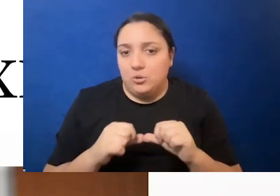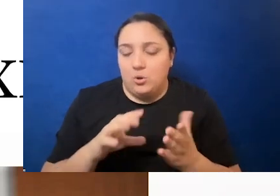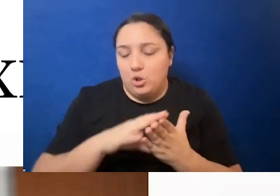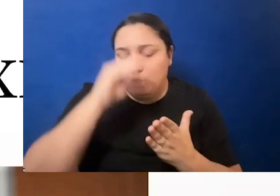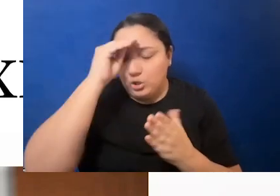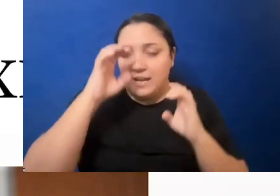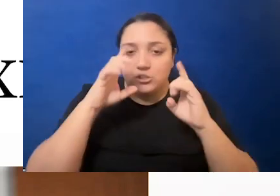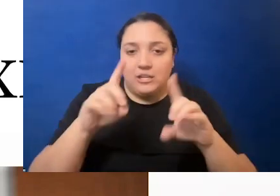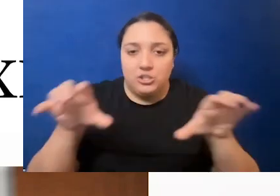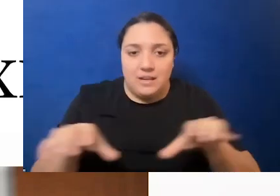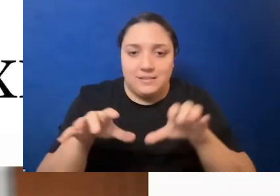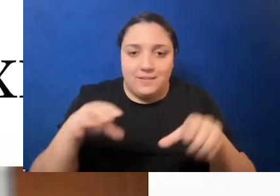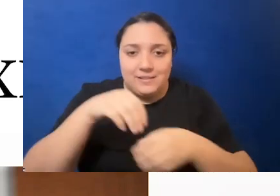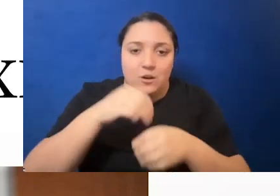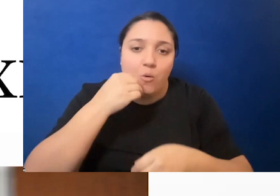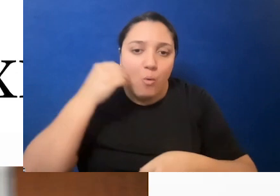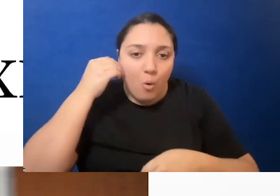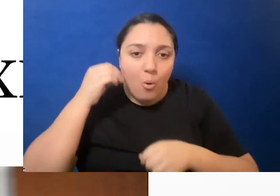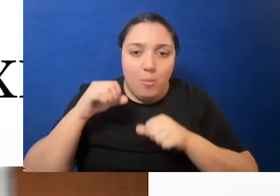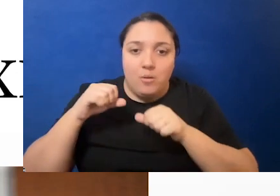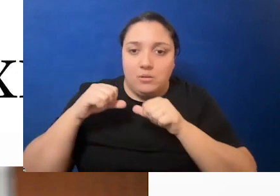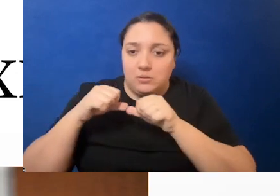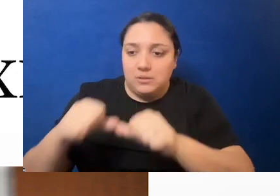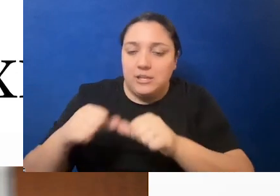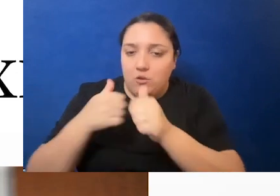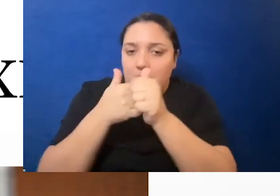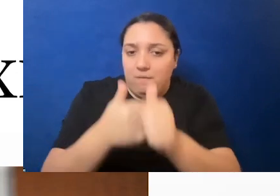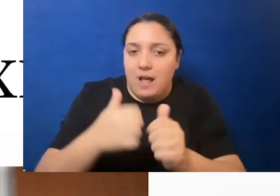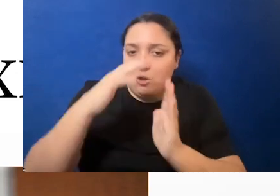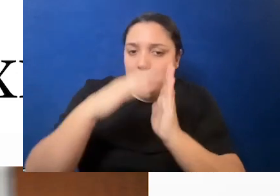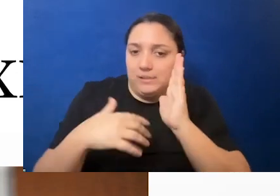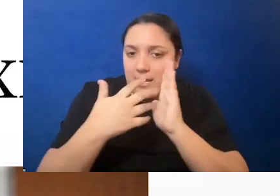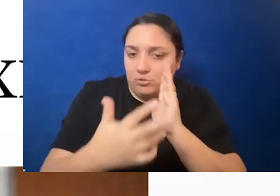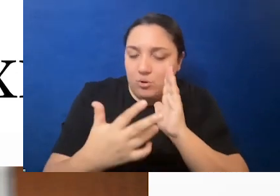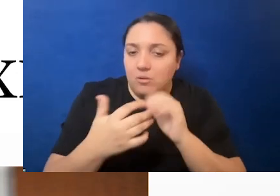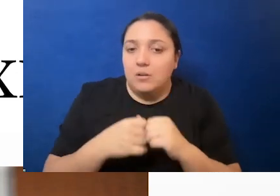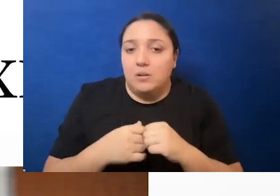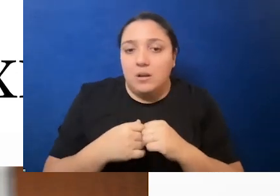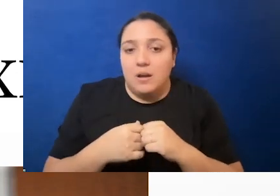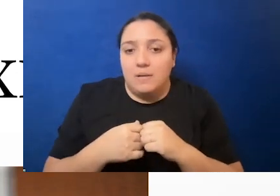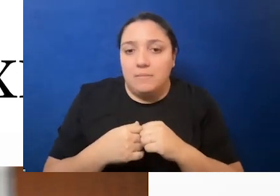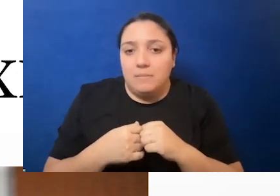KEEP THE LEARNING ACTIVITIES UP AT HOME AND STAY ALONG WITH THE SCHOOL SCHEDULE. AT TIMES THIS IS WHEN WE ARE